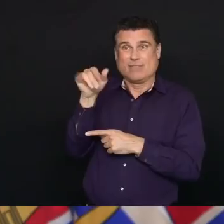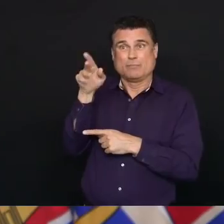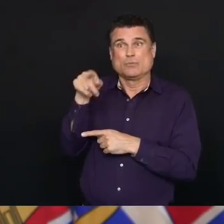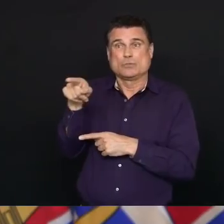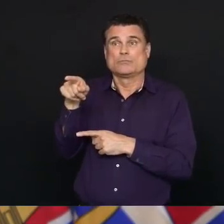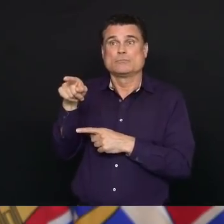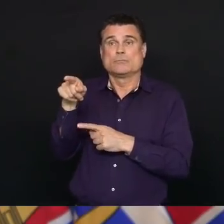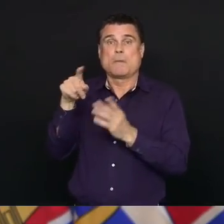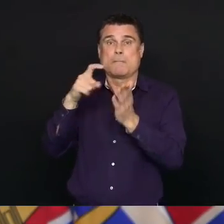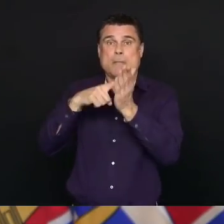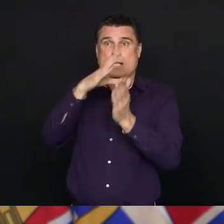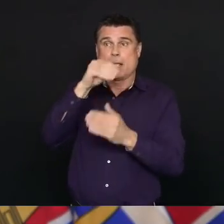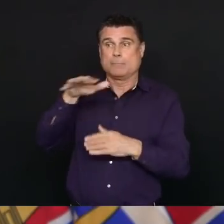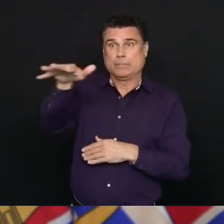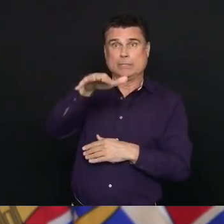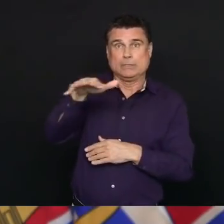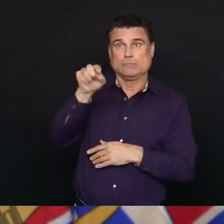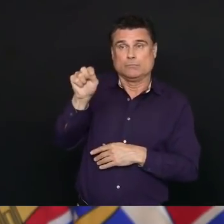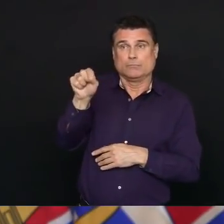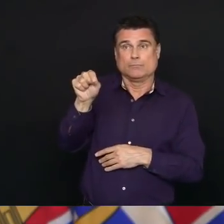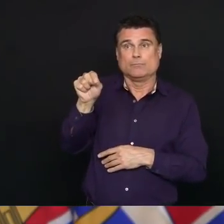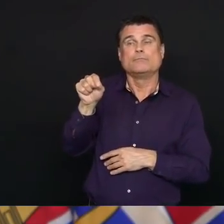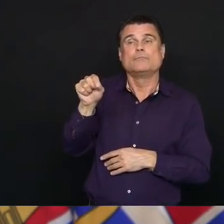for the maintenance.